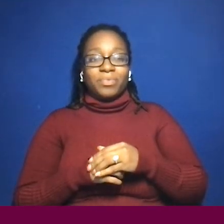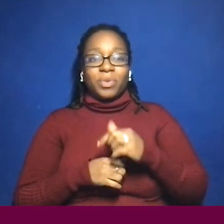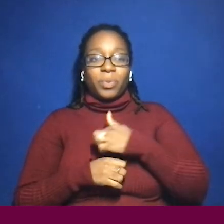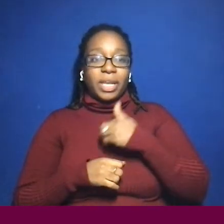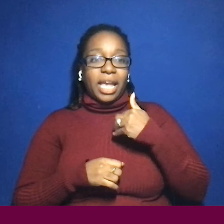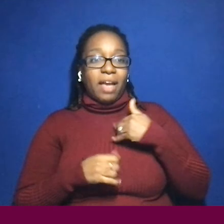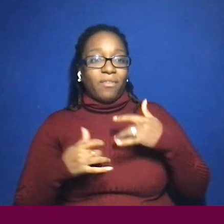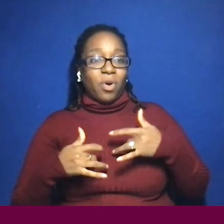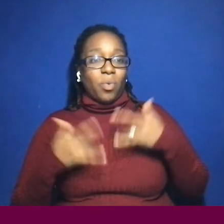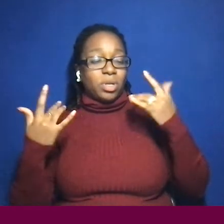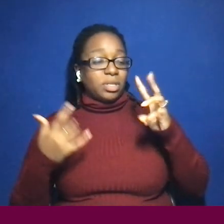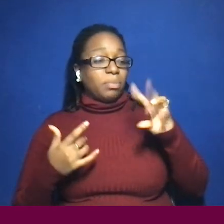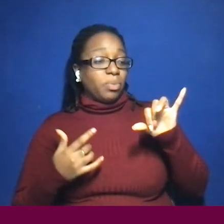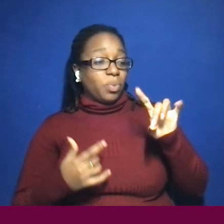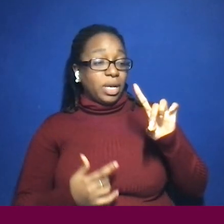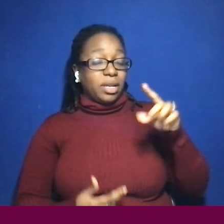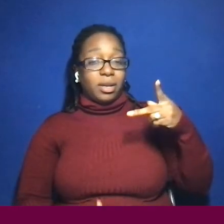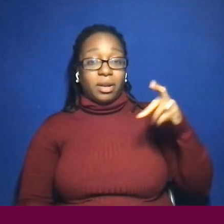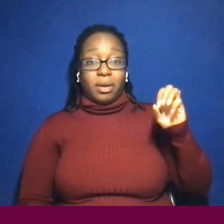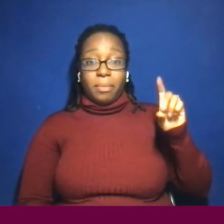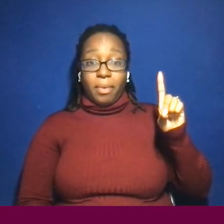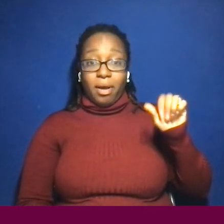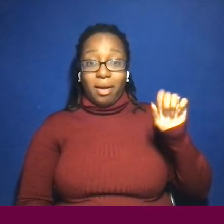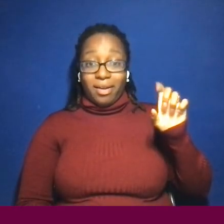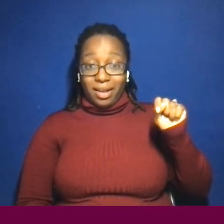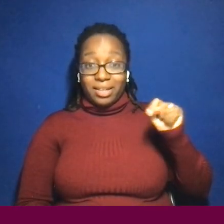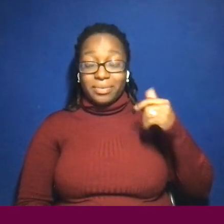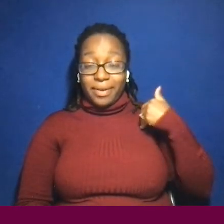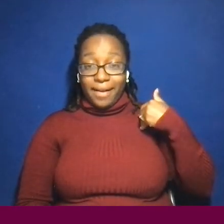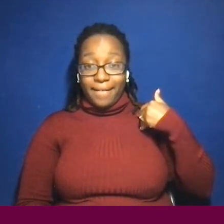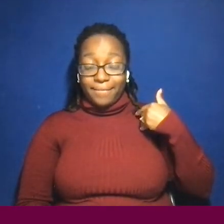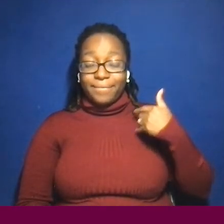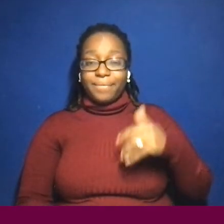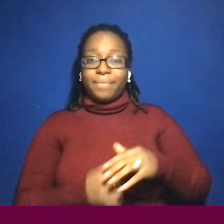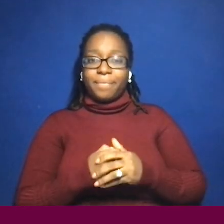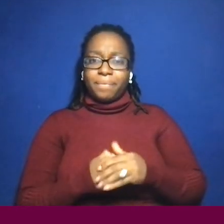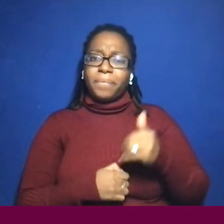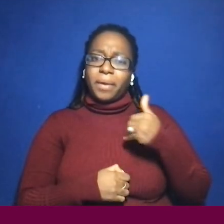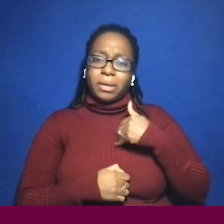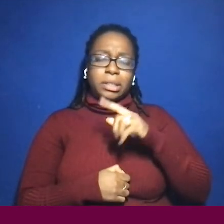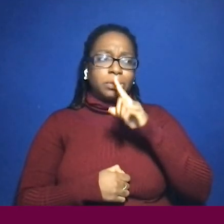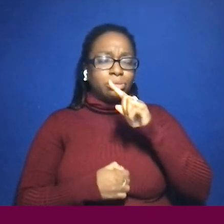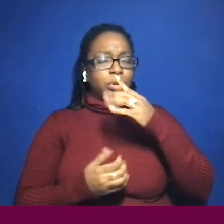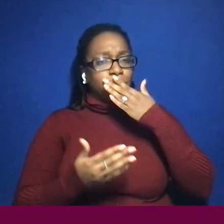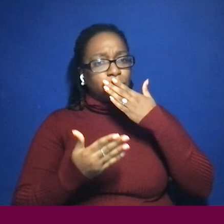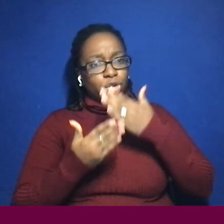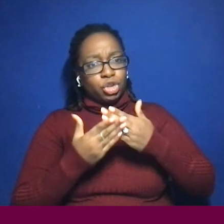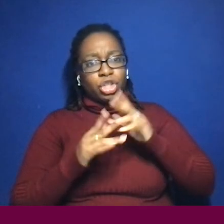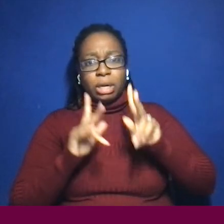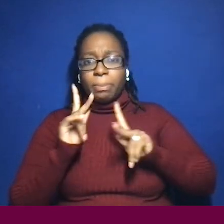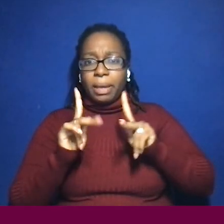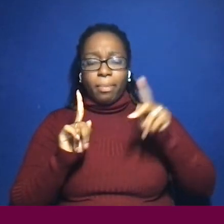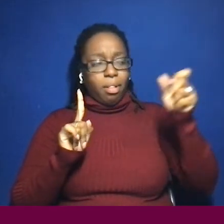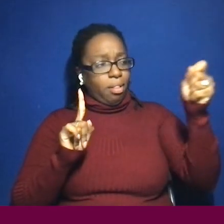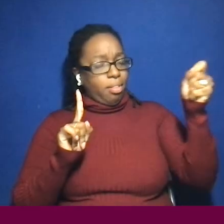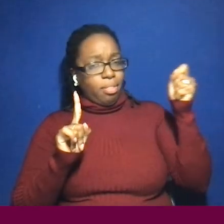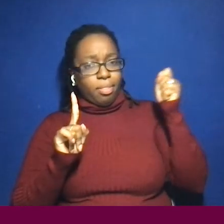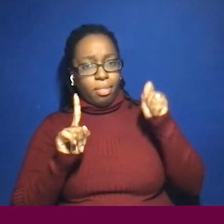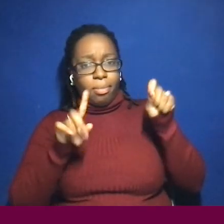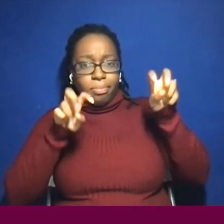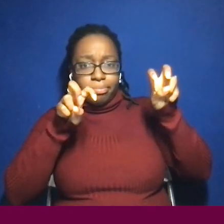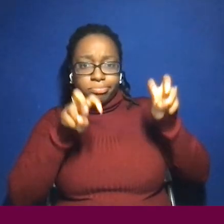What's Up WID podcast and we bring a lot of really great folks to the mic.